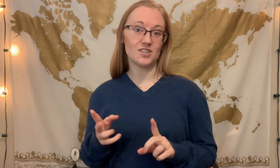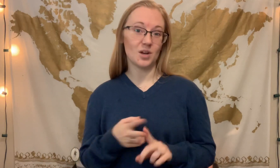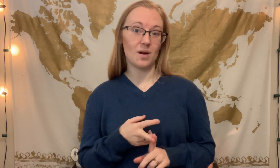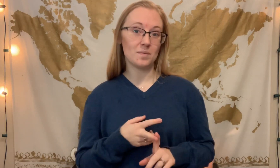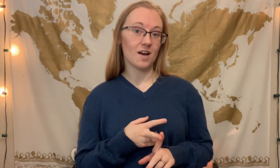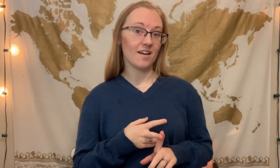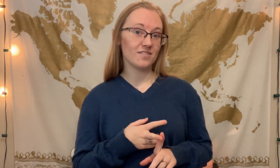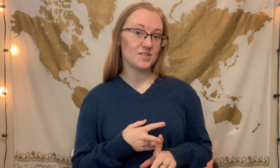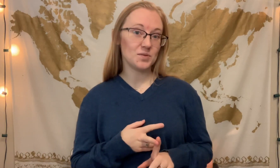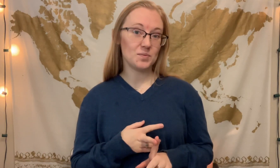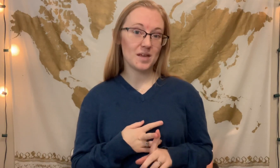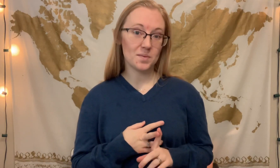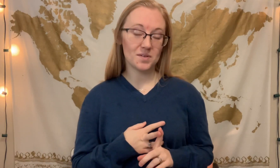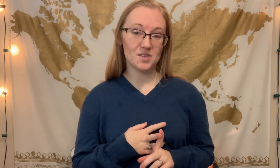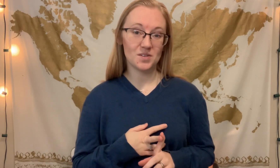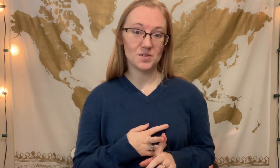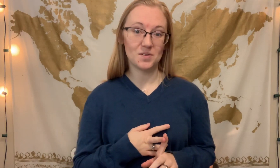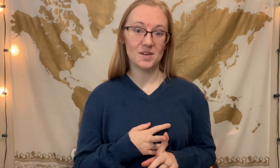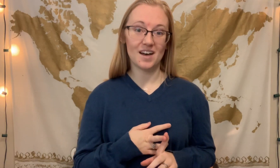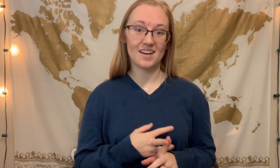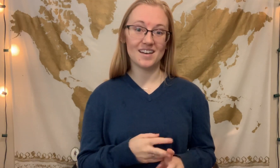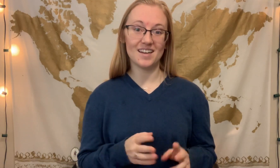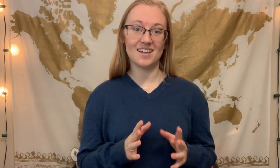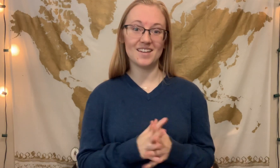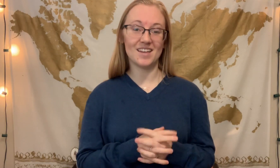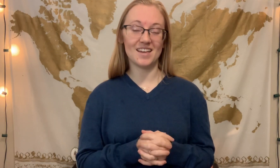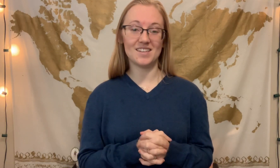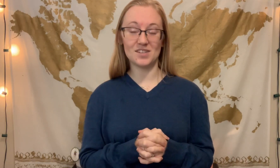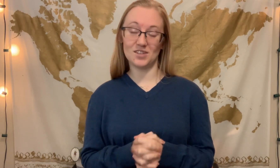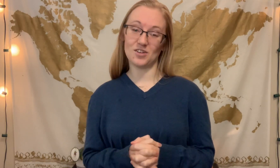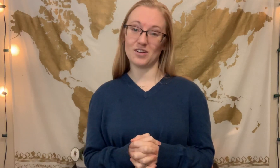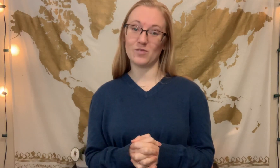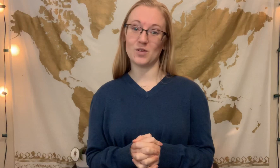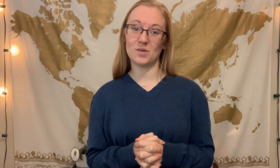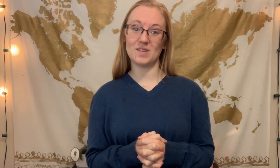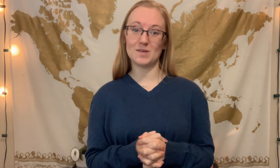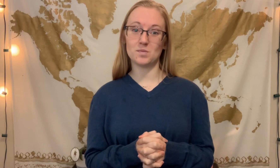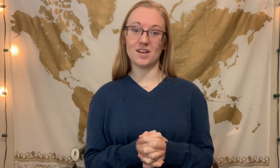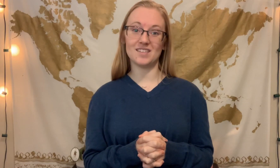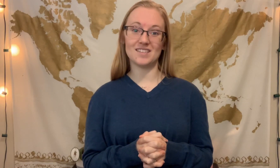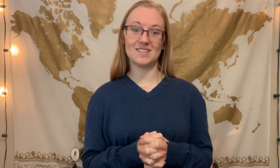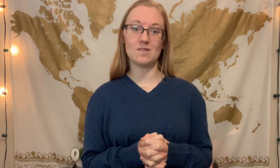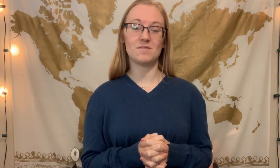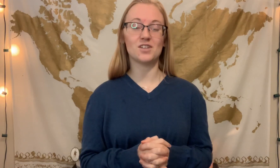show up live to be able to get into the drawing for one of those prizes. So make